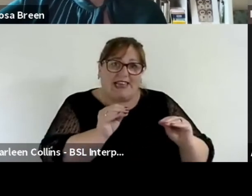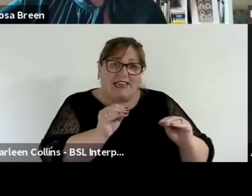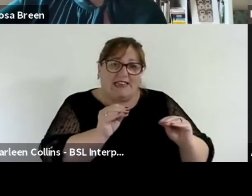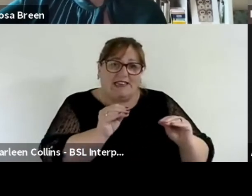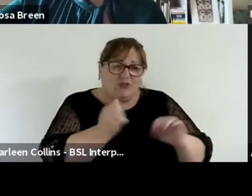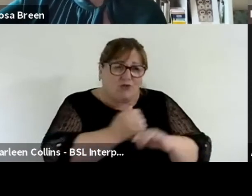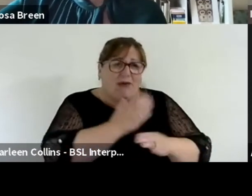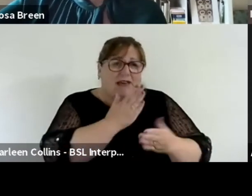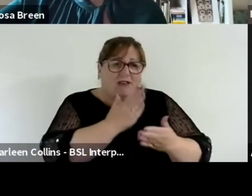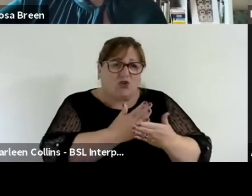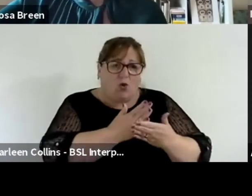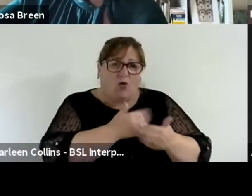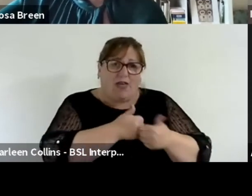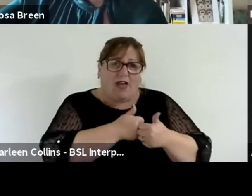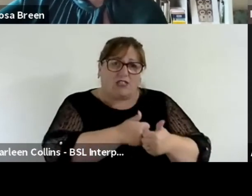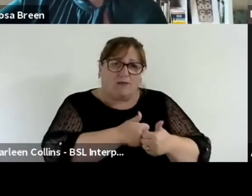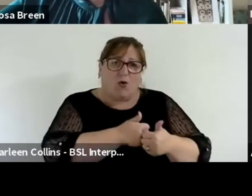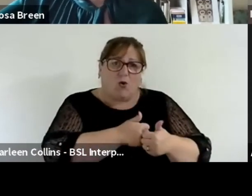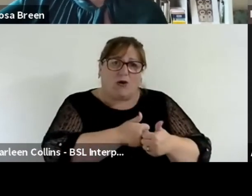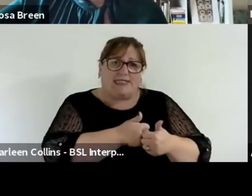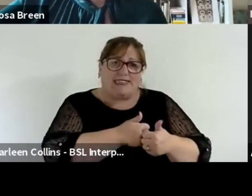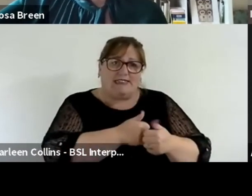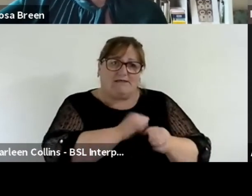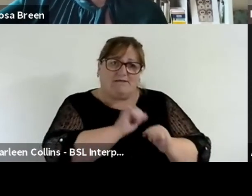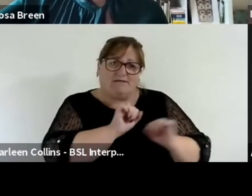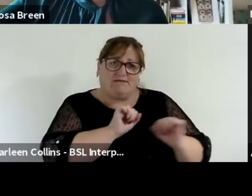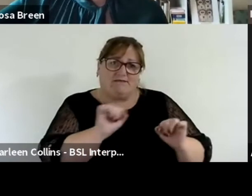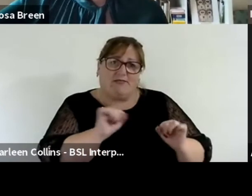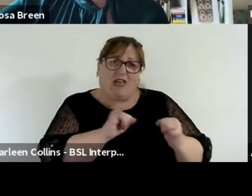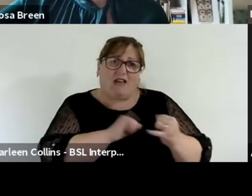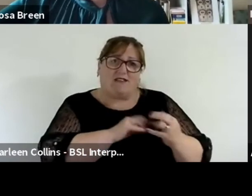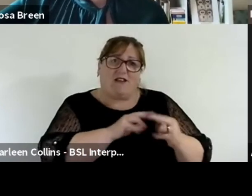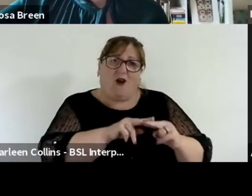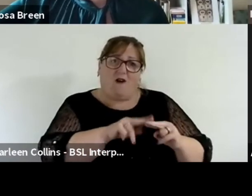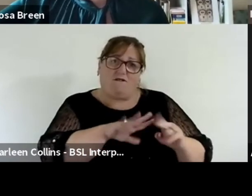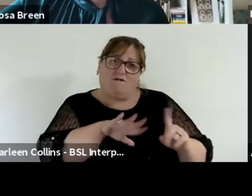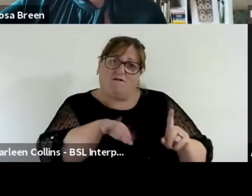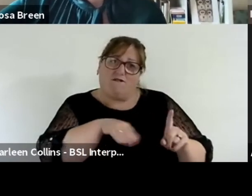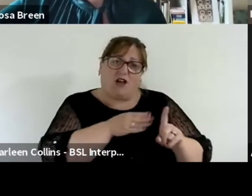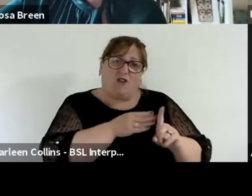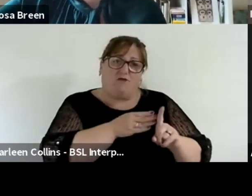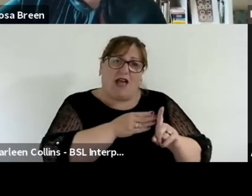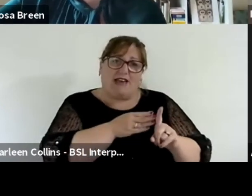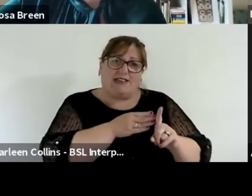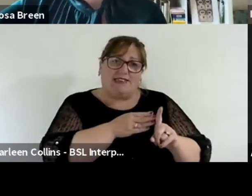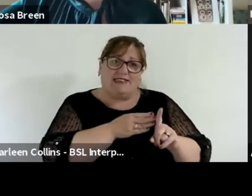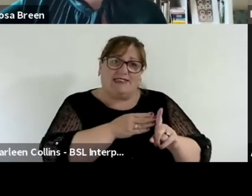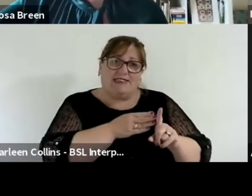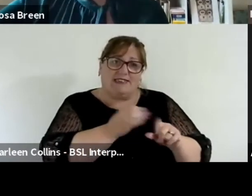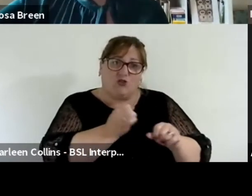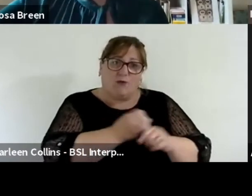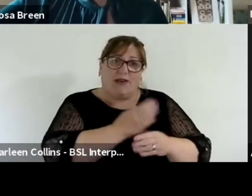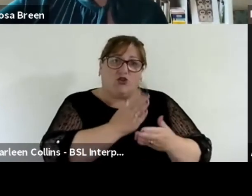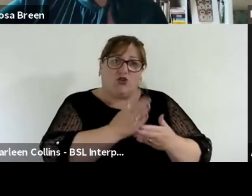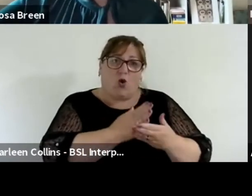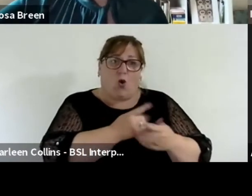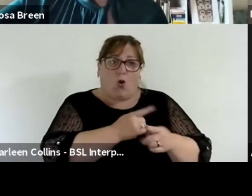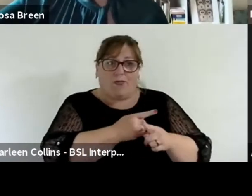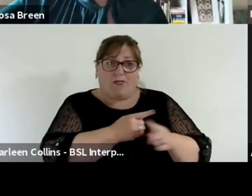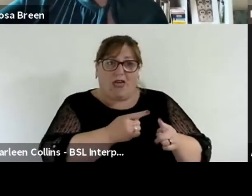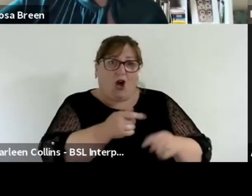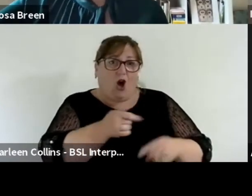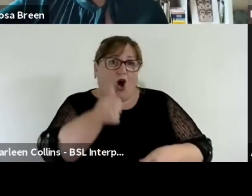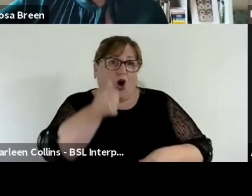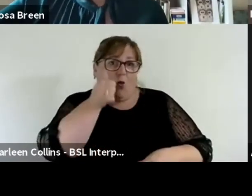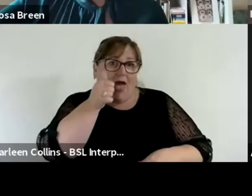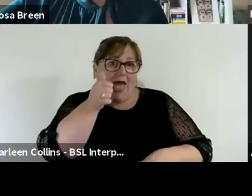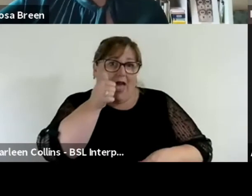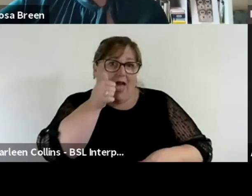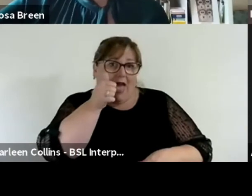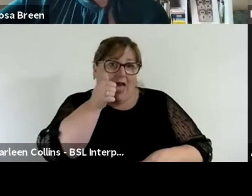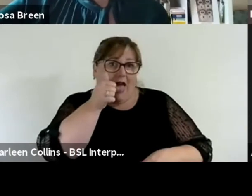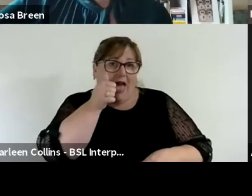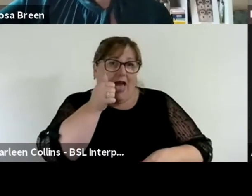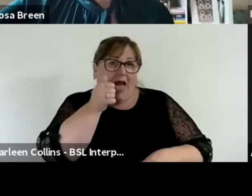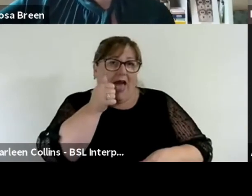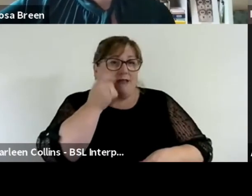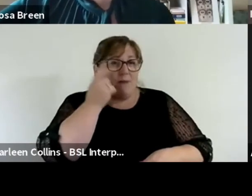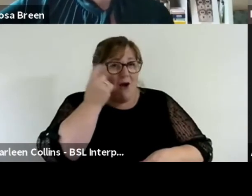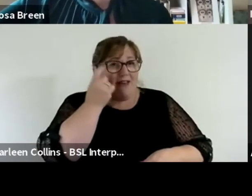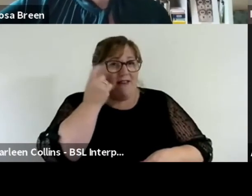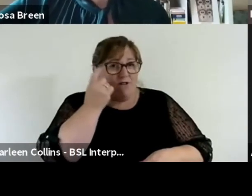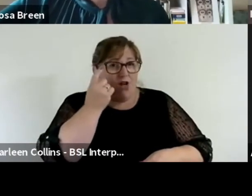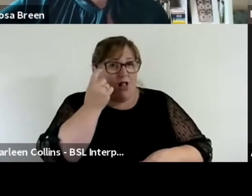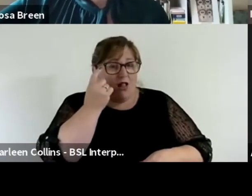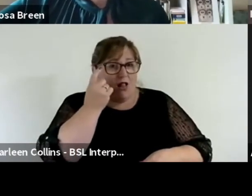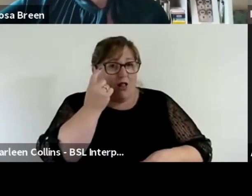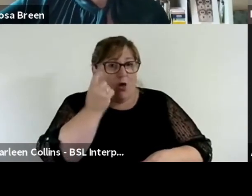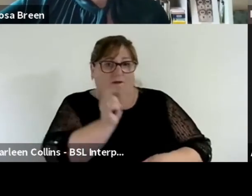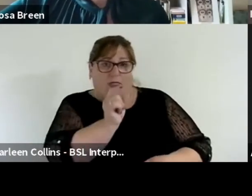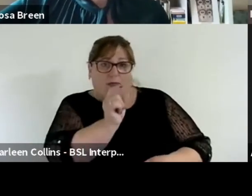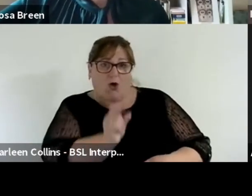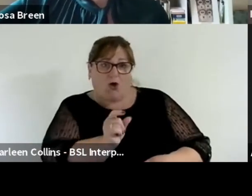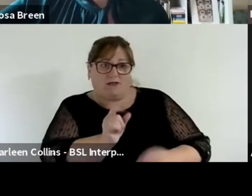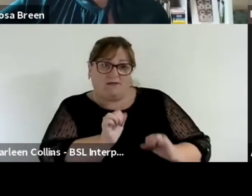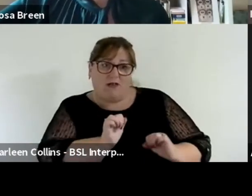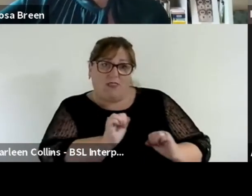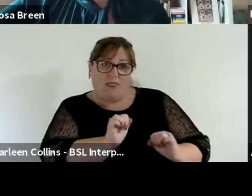and your management, that they are given that knowledge and that support through disability awareness training.